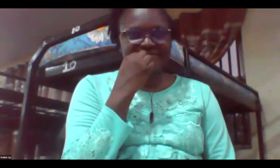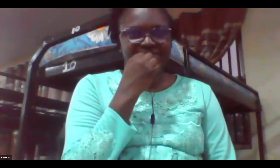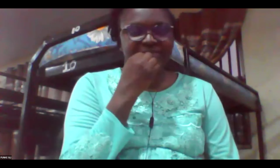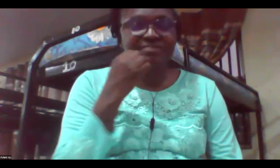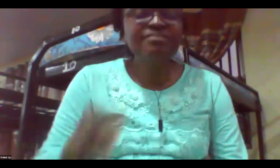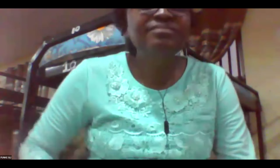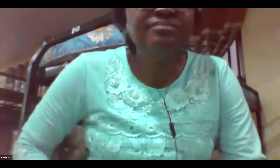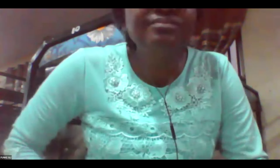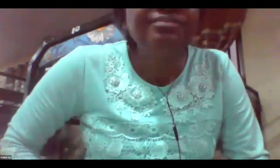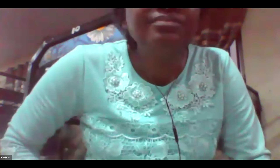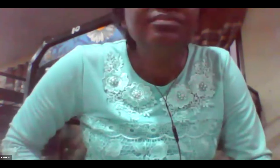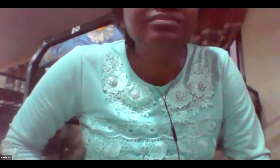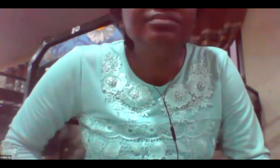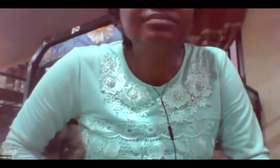Basirah Balogun: I dropped question in the chat box.